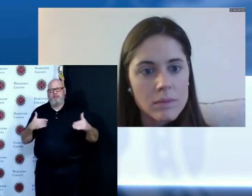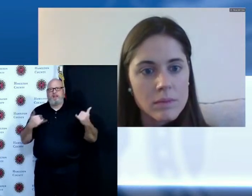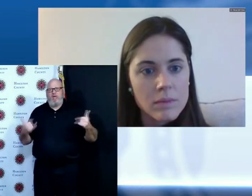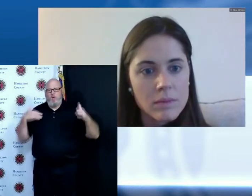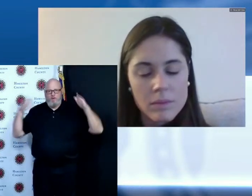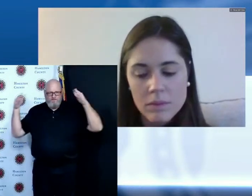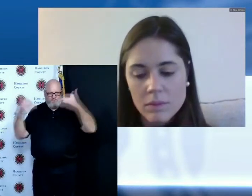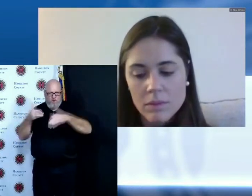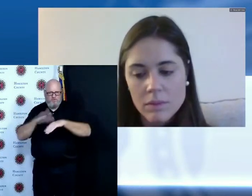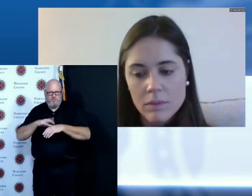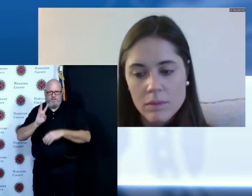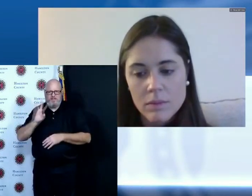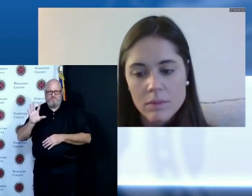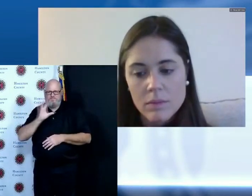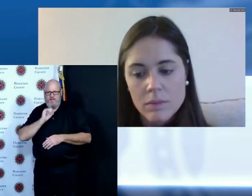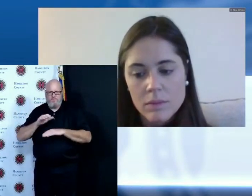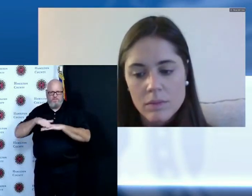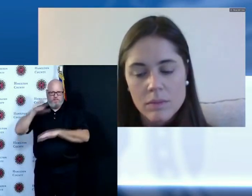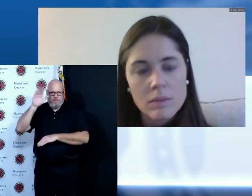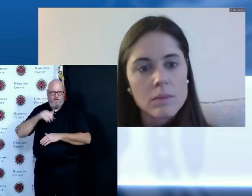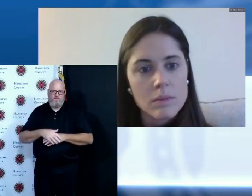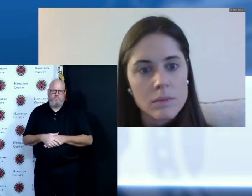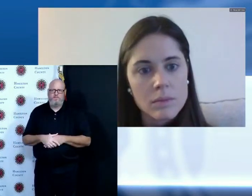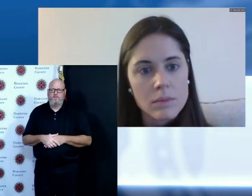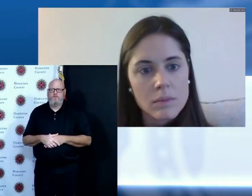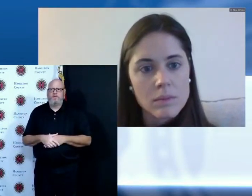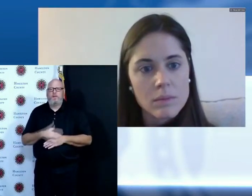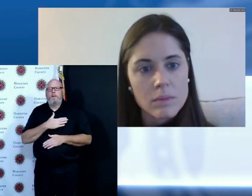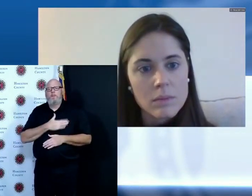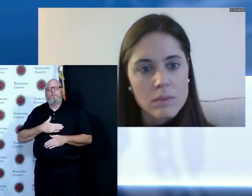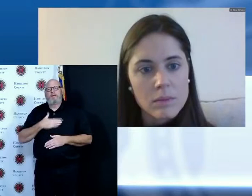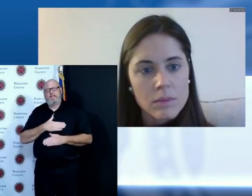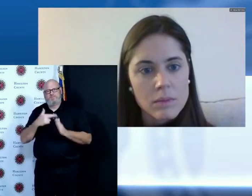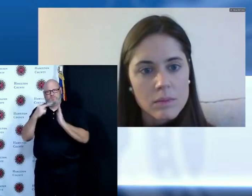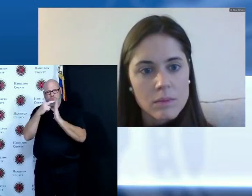related to the site the lack of availability of appointments is related to the number of